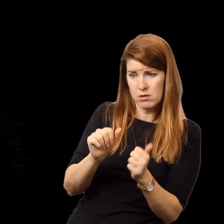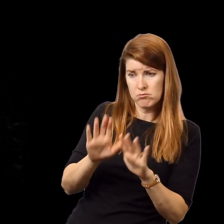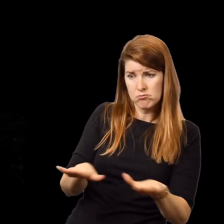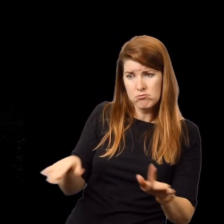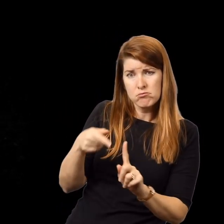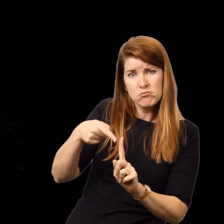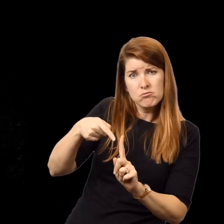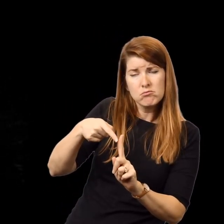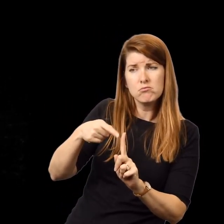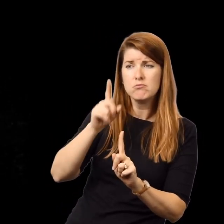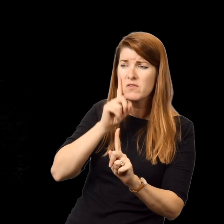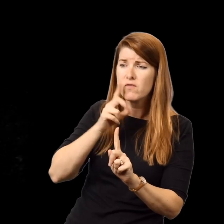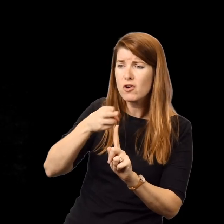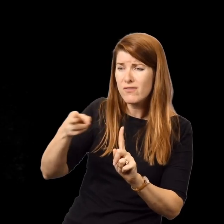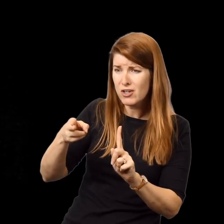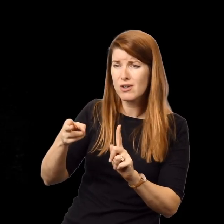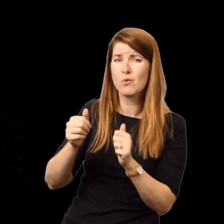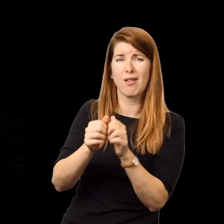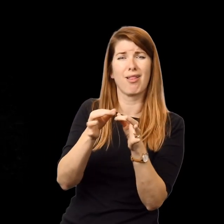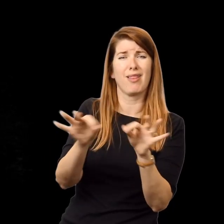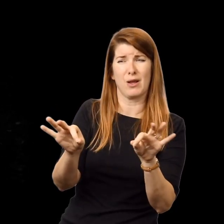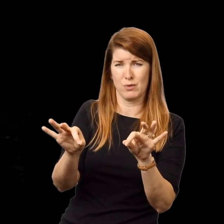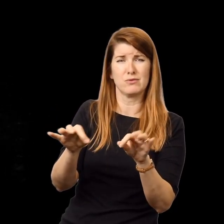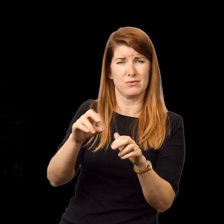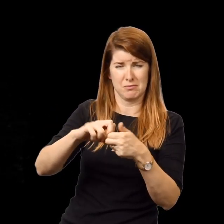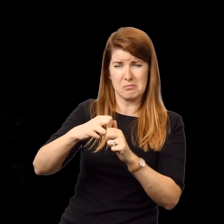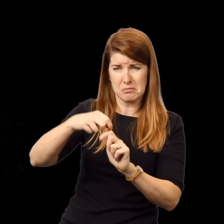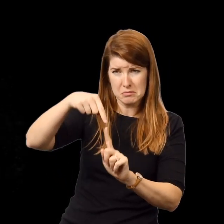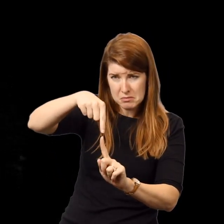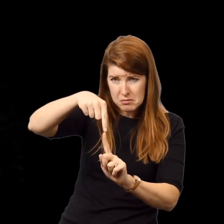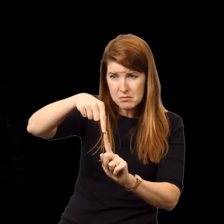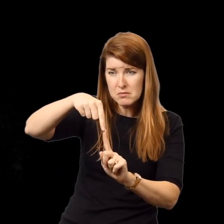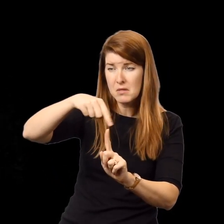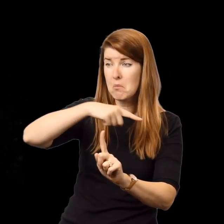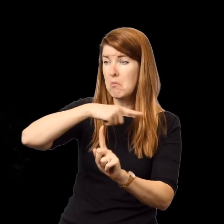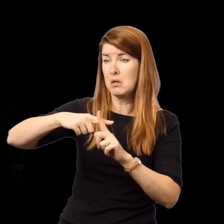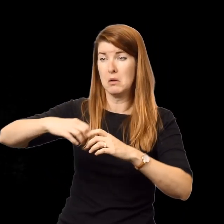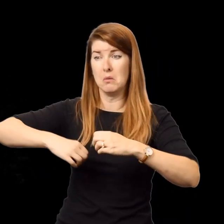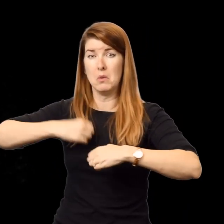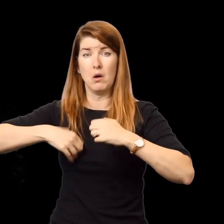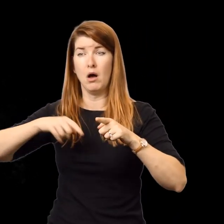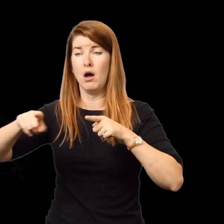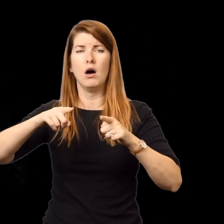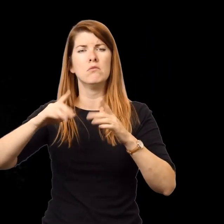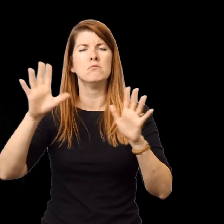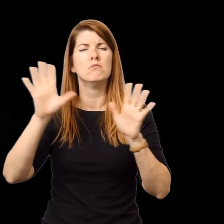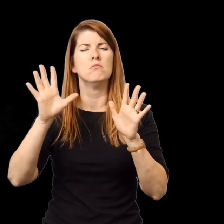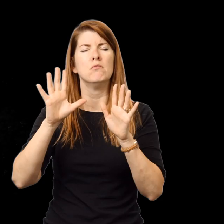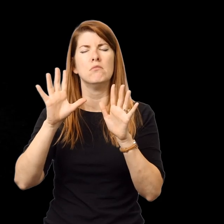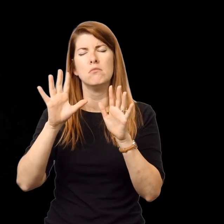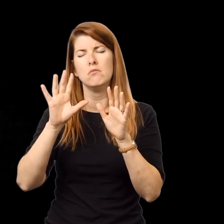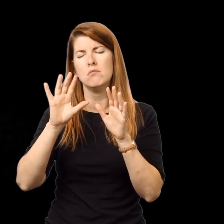who have language issues, that in addition to emotional difficulties, that is a number one critical area to focus on.